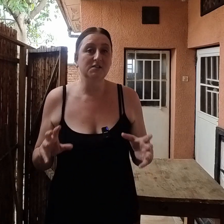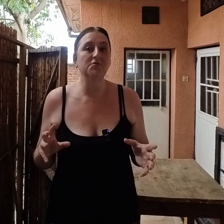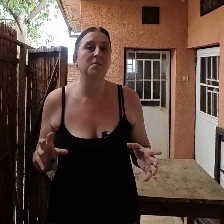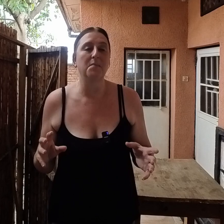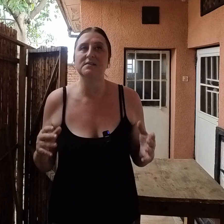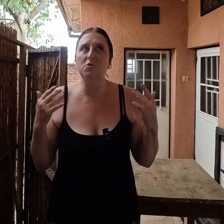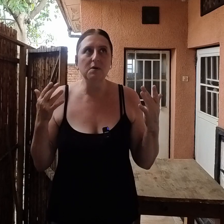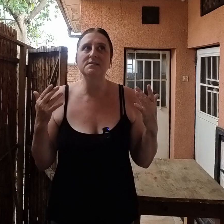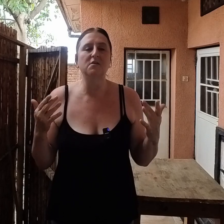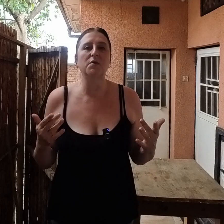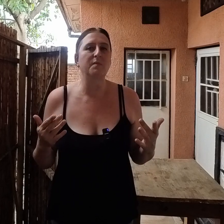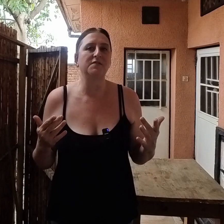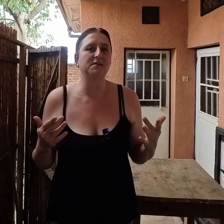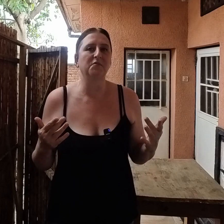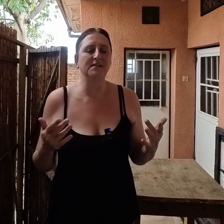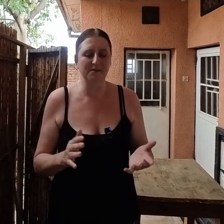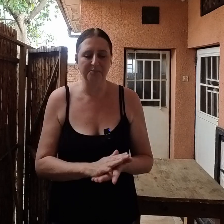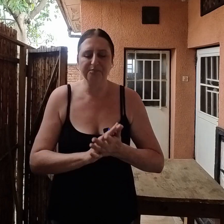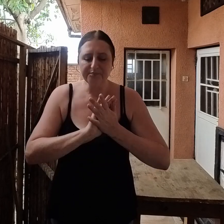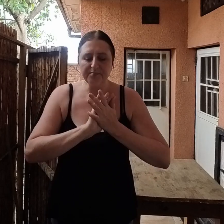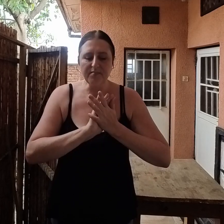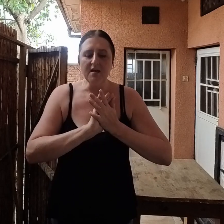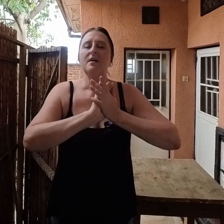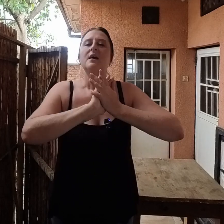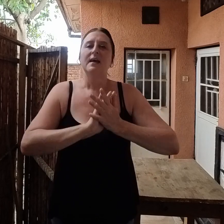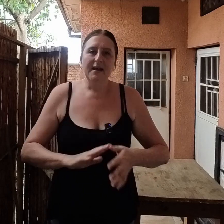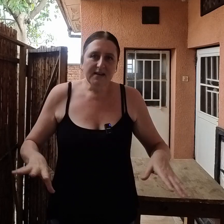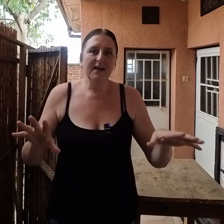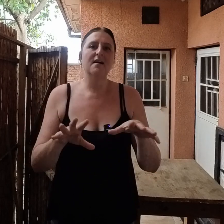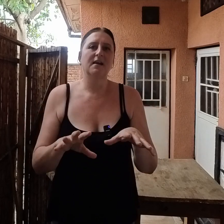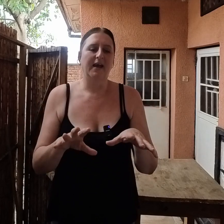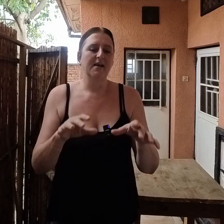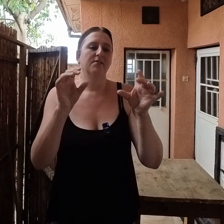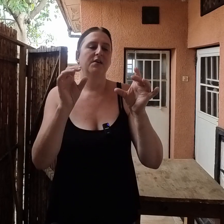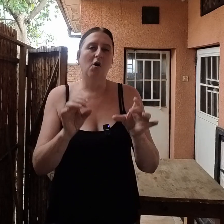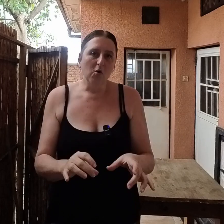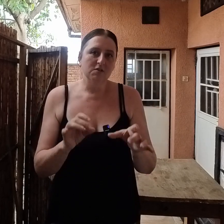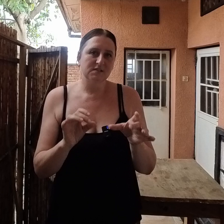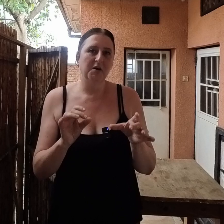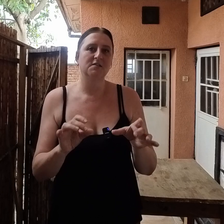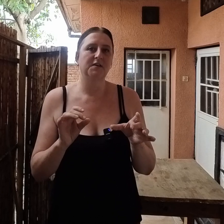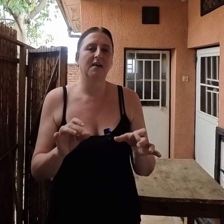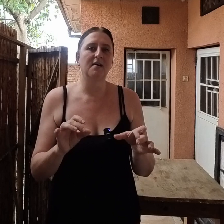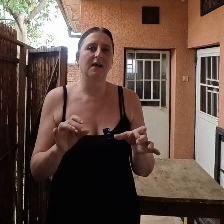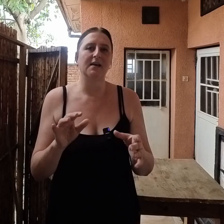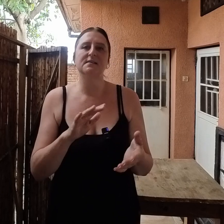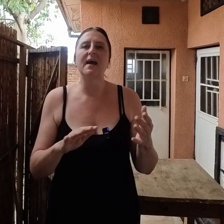I do remember. It's always stuck with me for some reason. In Kigali, the oldest part of Kigali is an